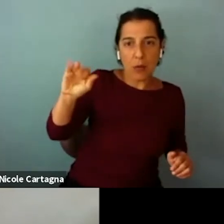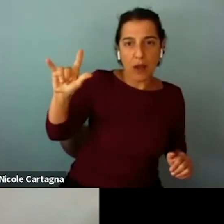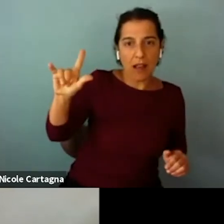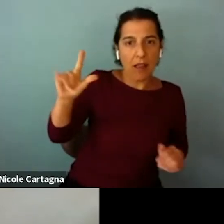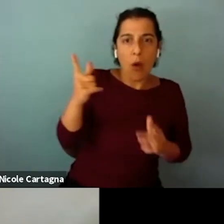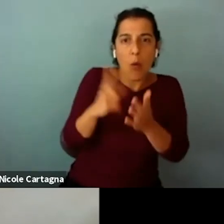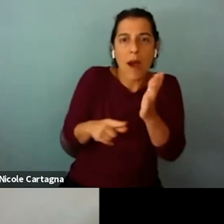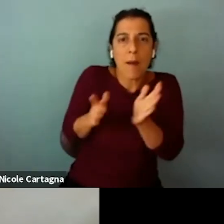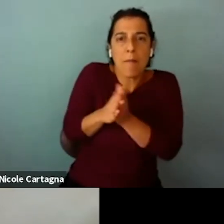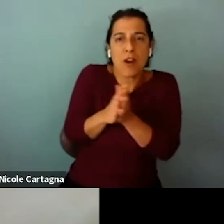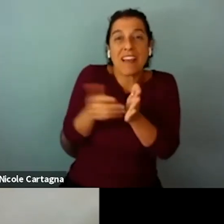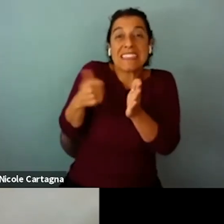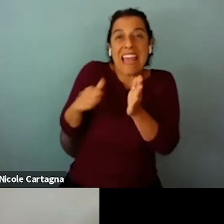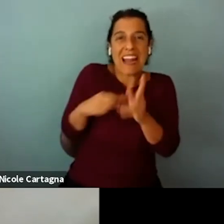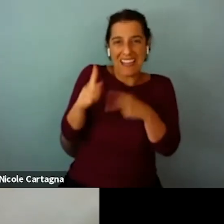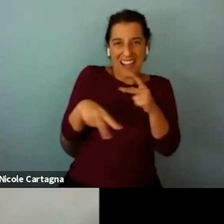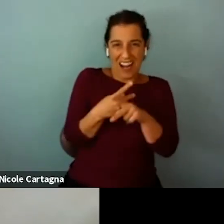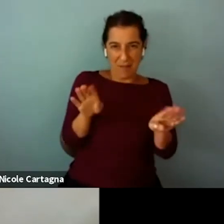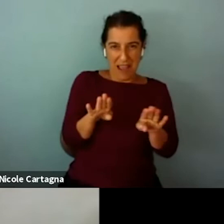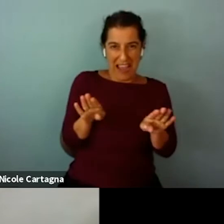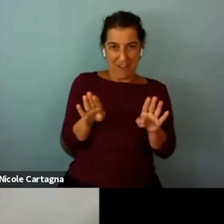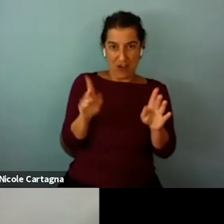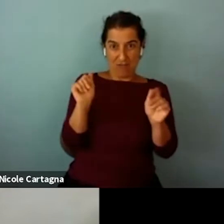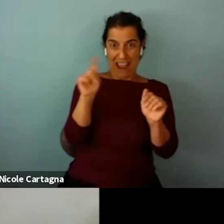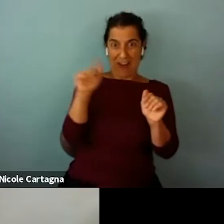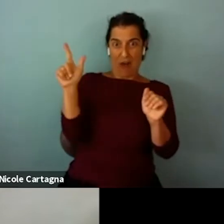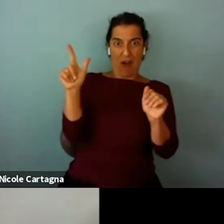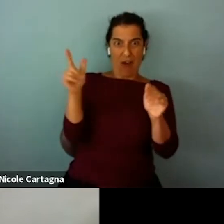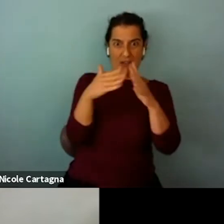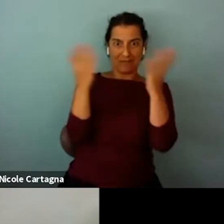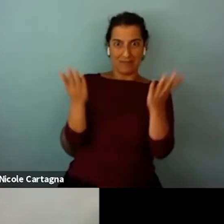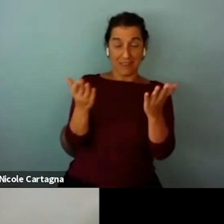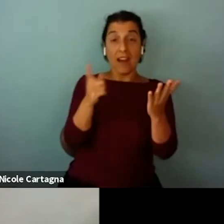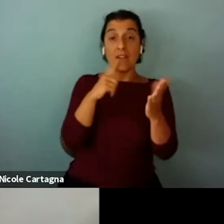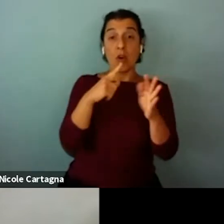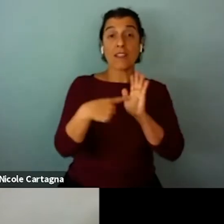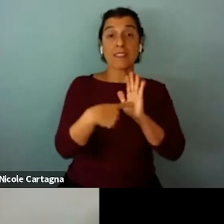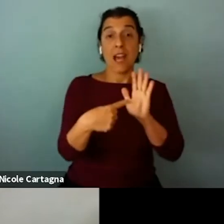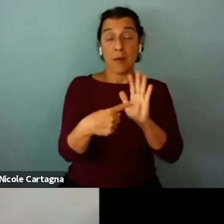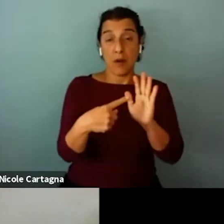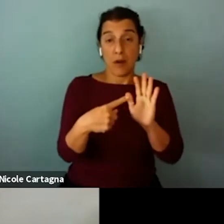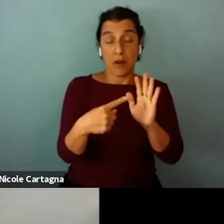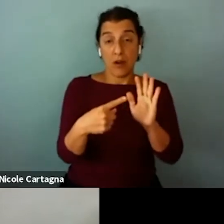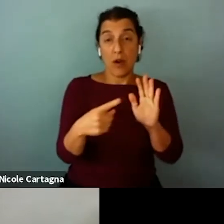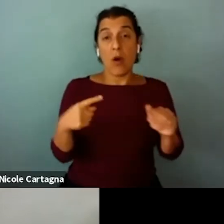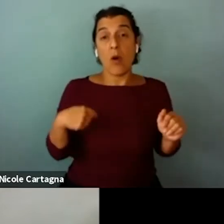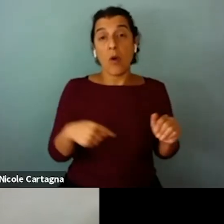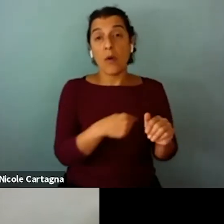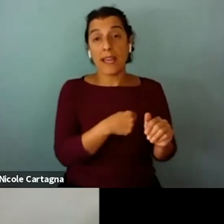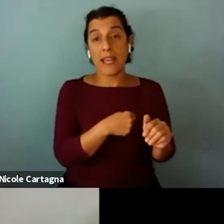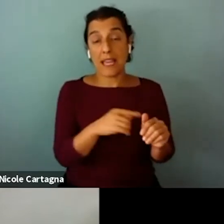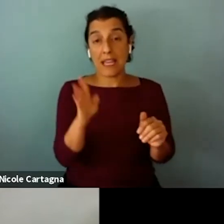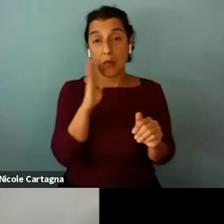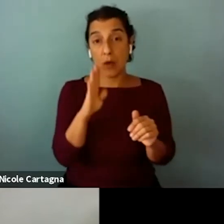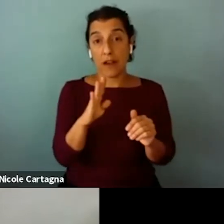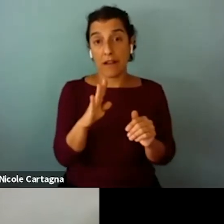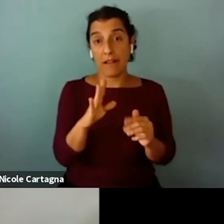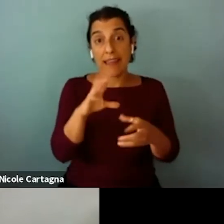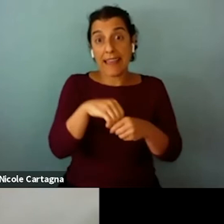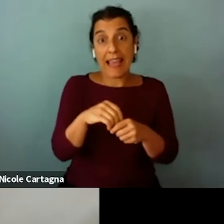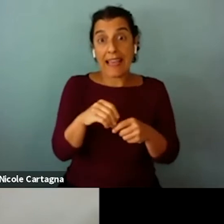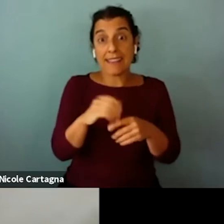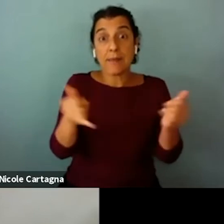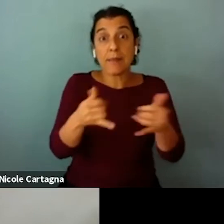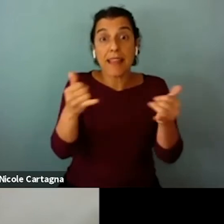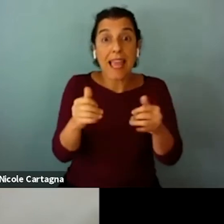of behavior whatsoever so for example we will engage in play behavior where we it's not goal